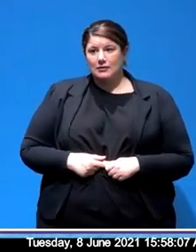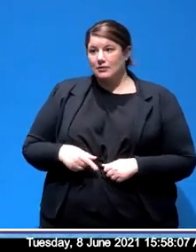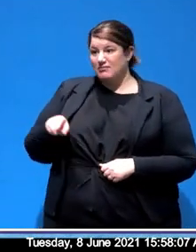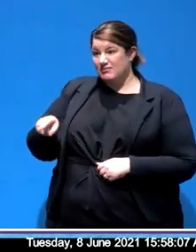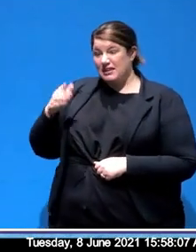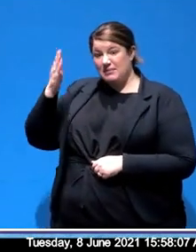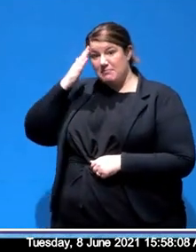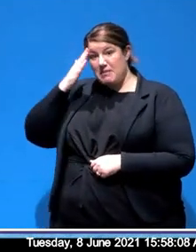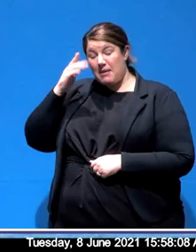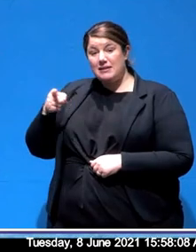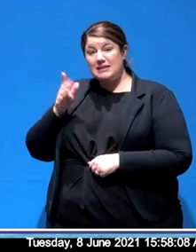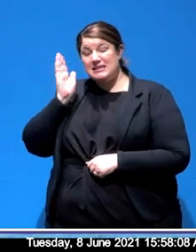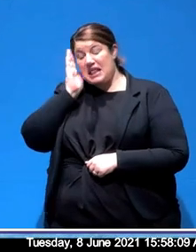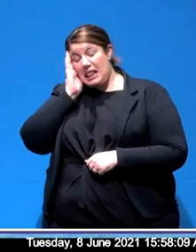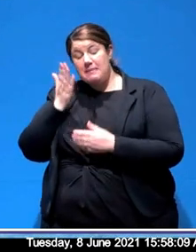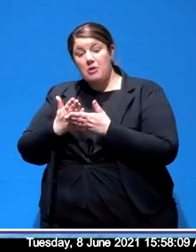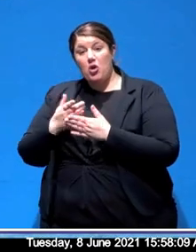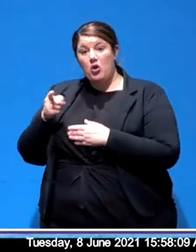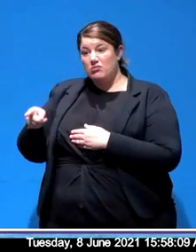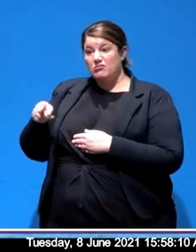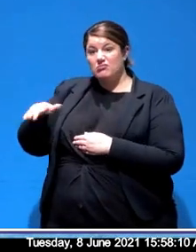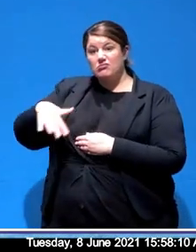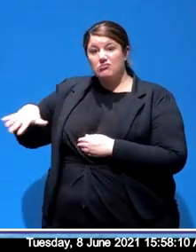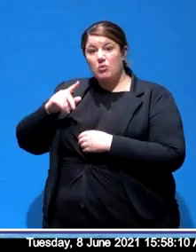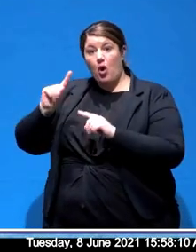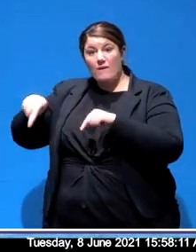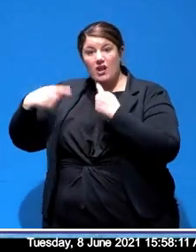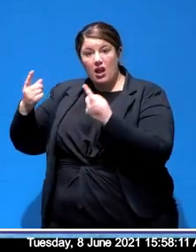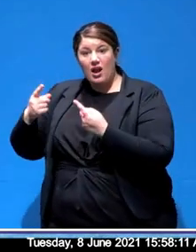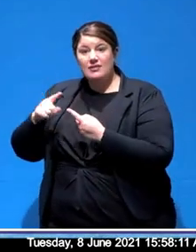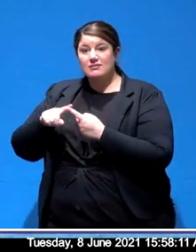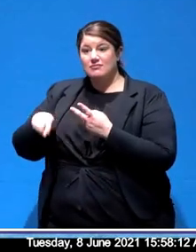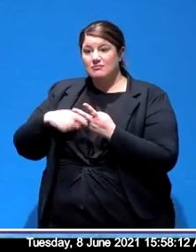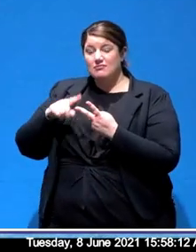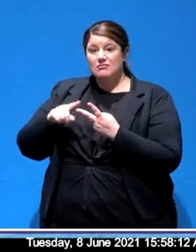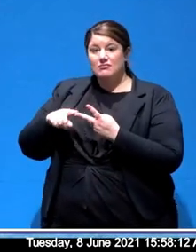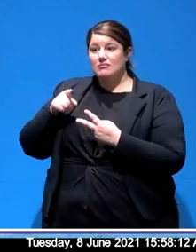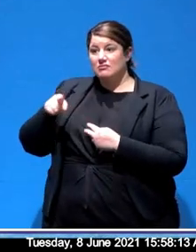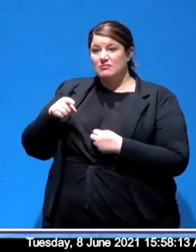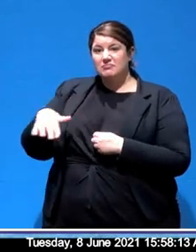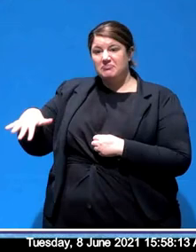Staff apparently being lazy, and this is known. Were those some of the cultural problems you had been informed about or were these